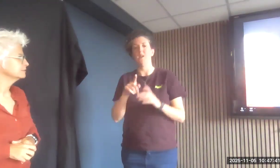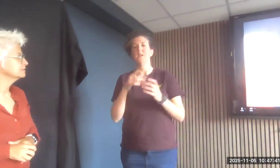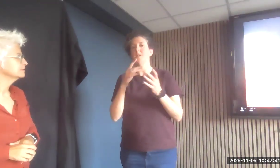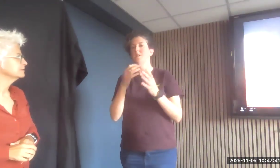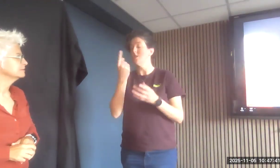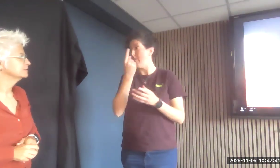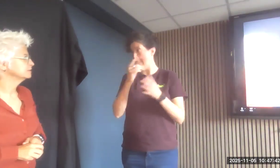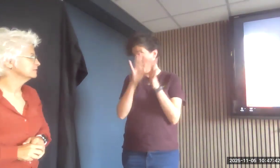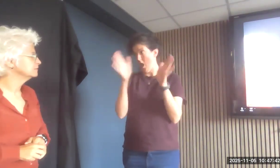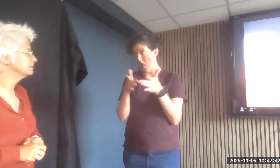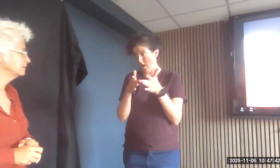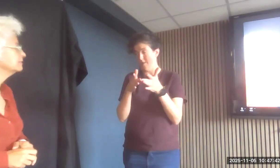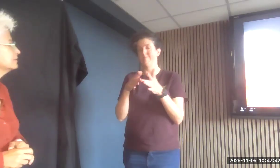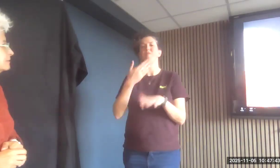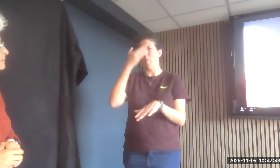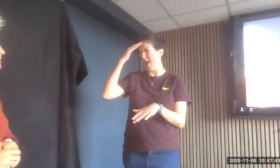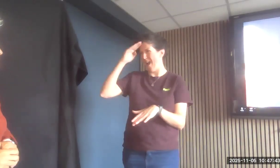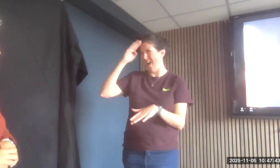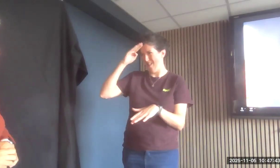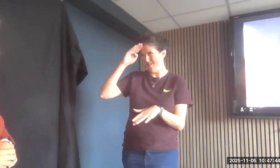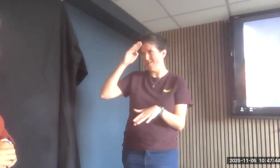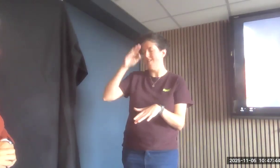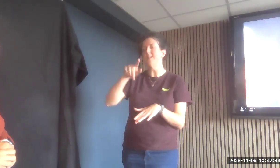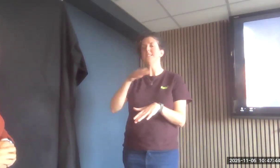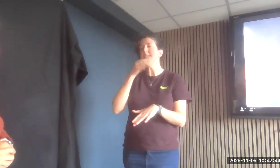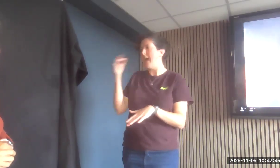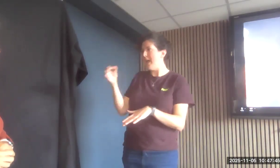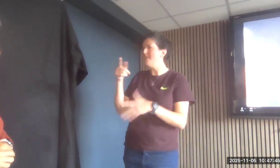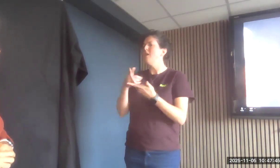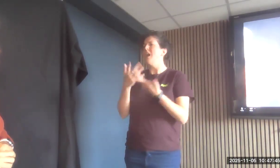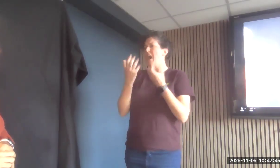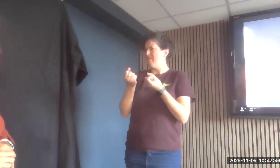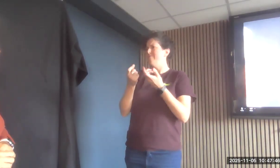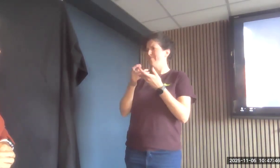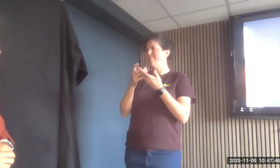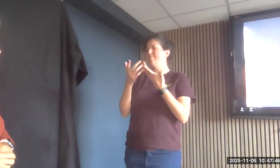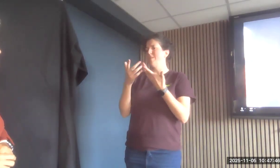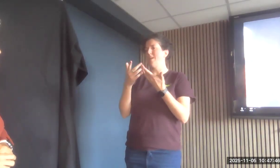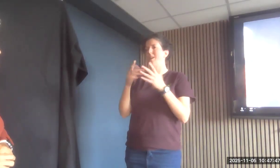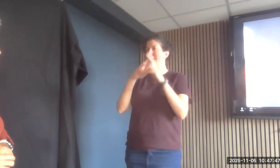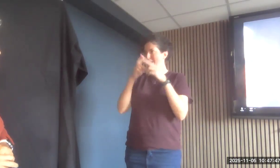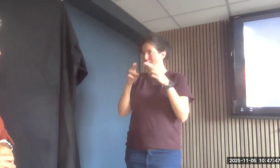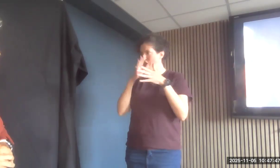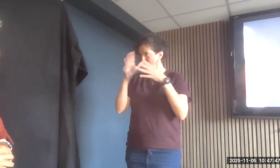And just one more question, so somebody online… Simply from Ireland has asked a question.